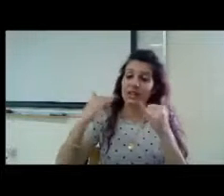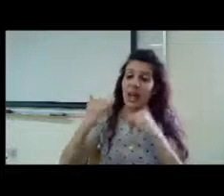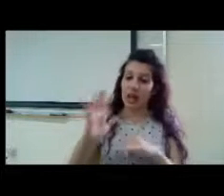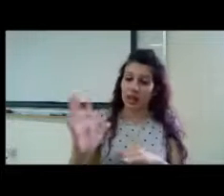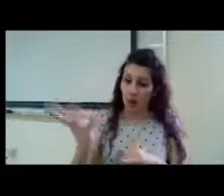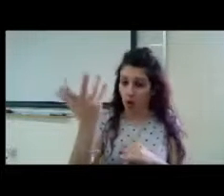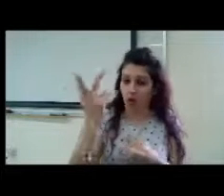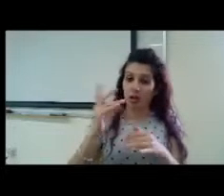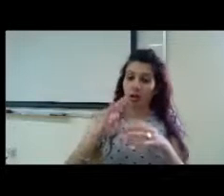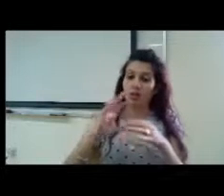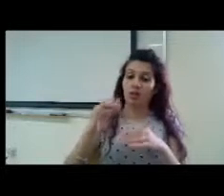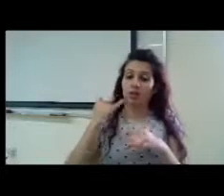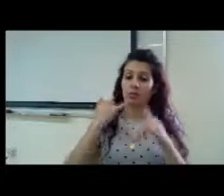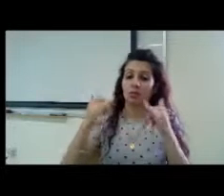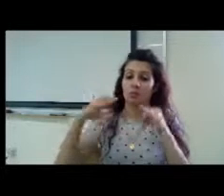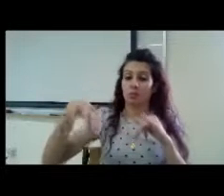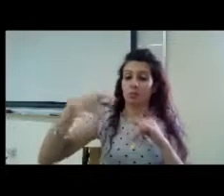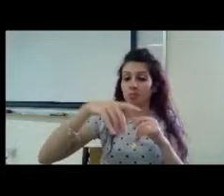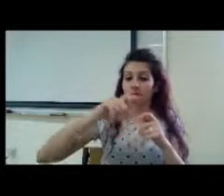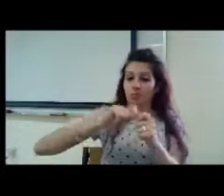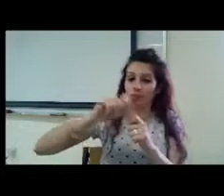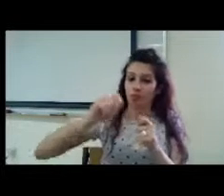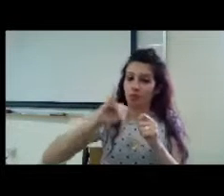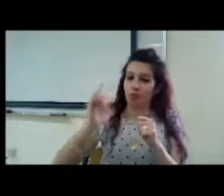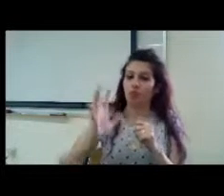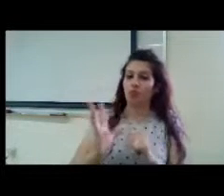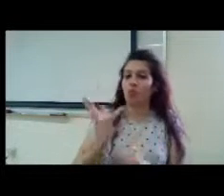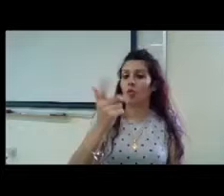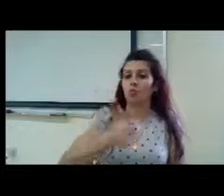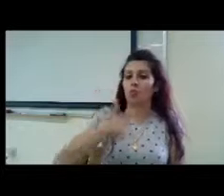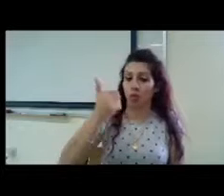related issues within the education sector I thought it might be interesting